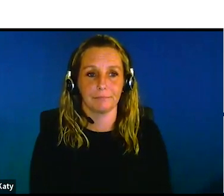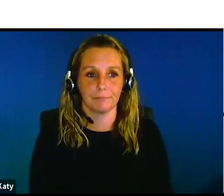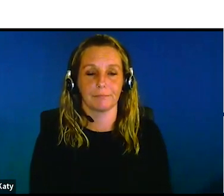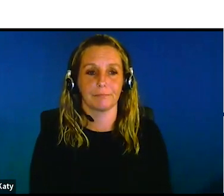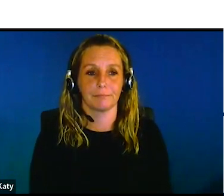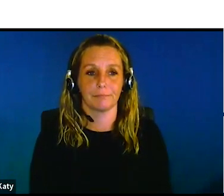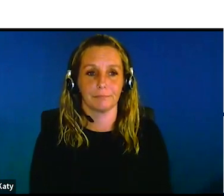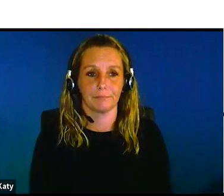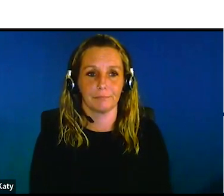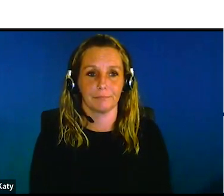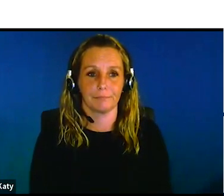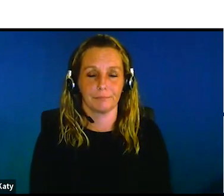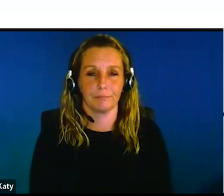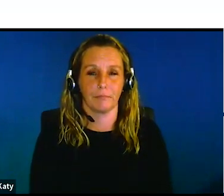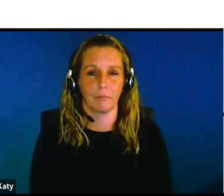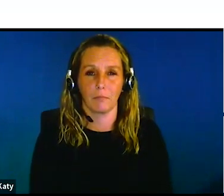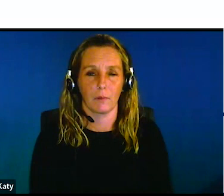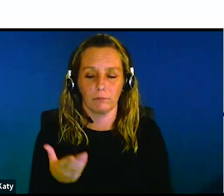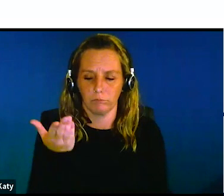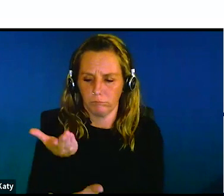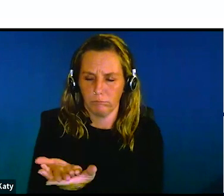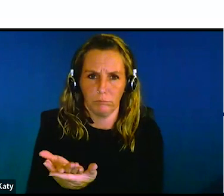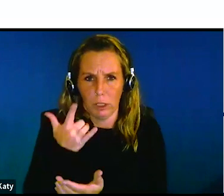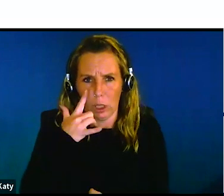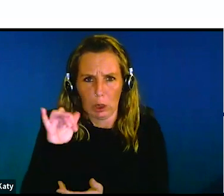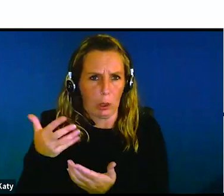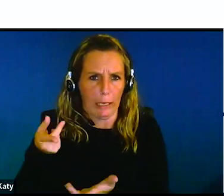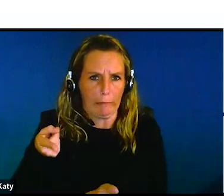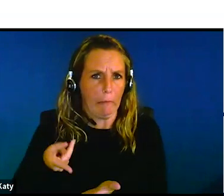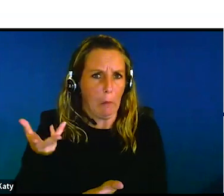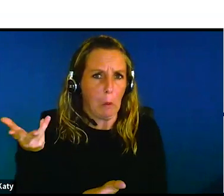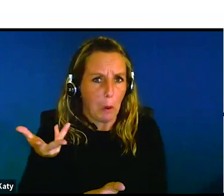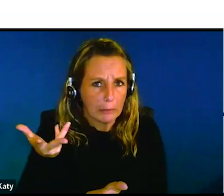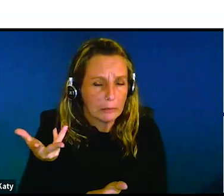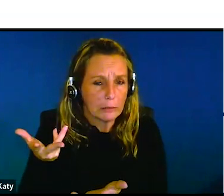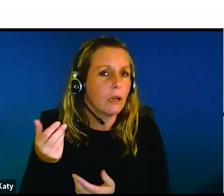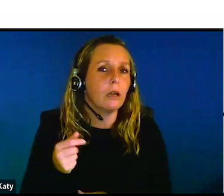And where do we ultimately want to arrive? We want to arrive at a place where,